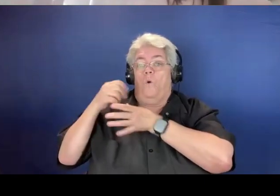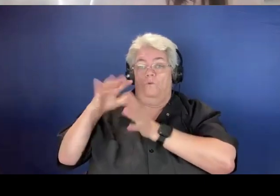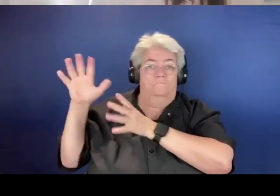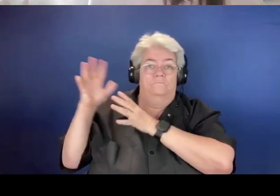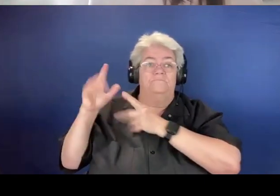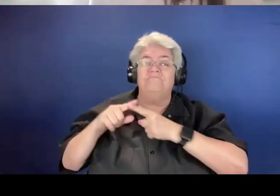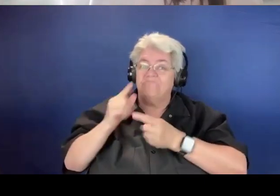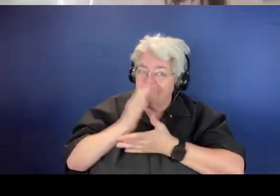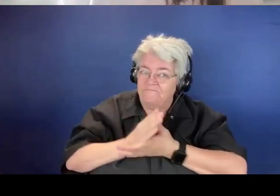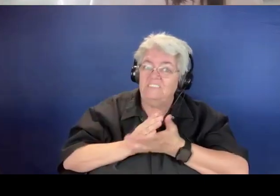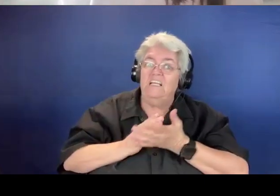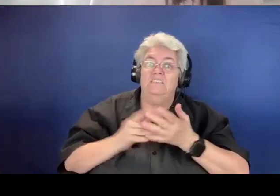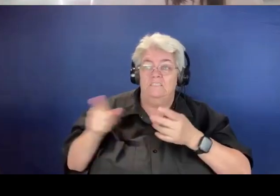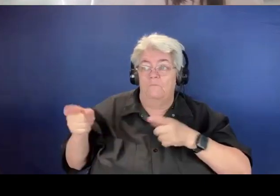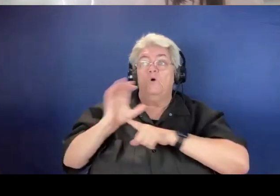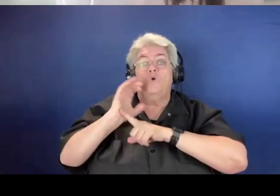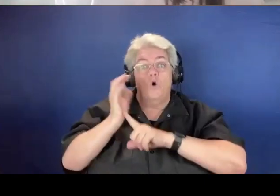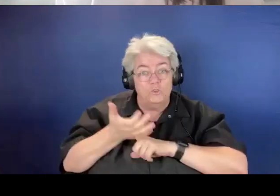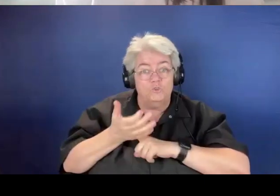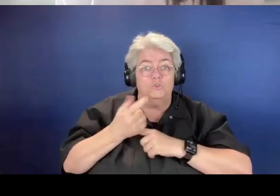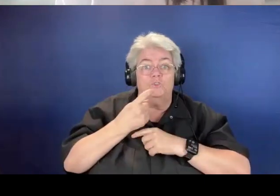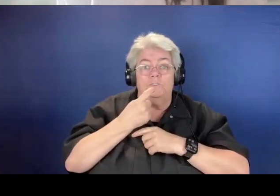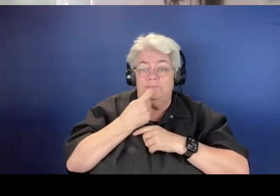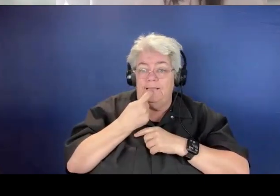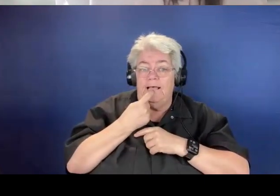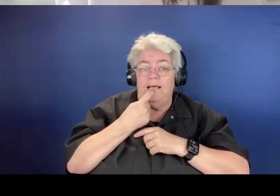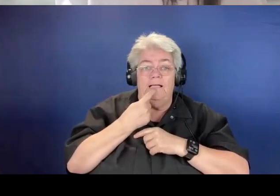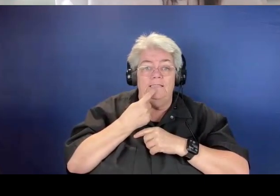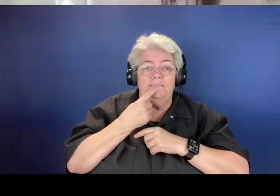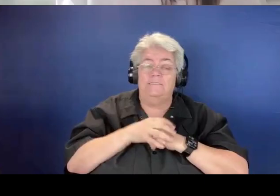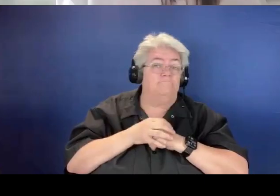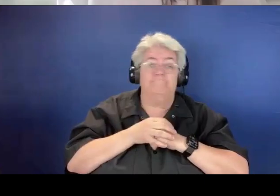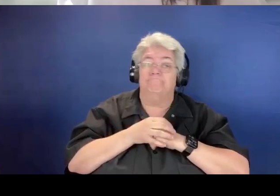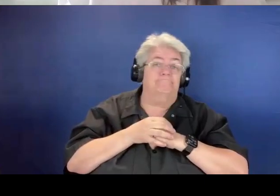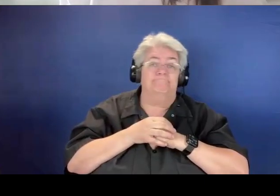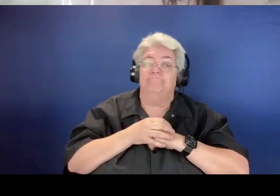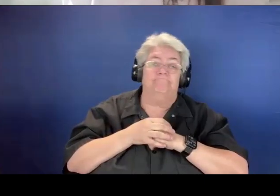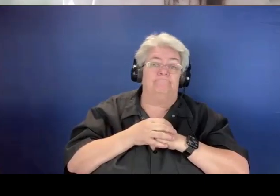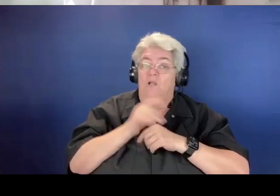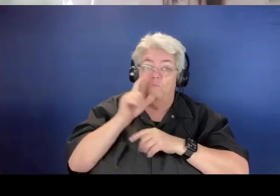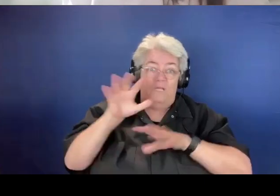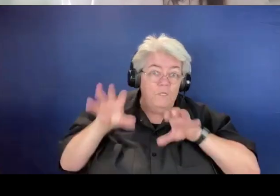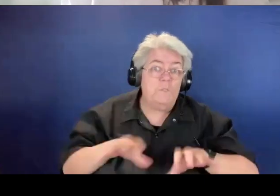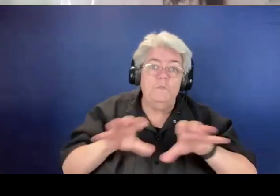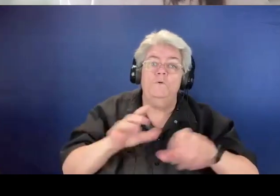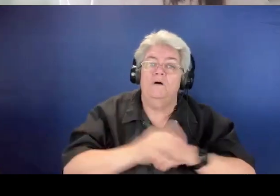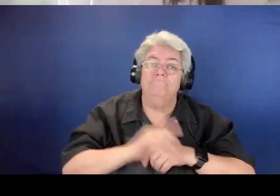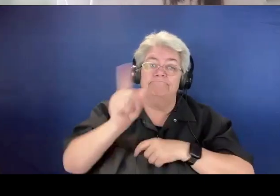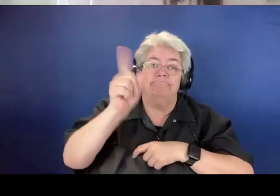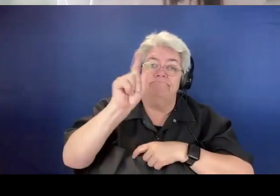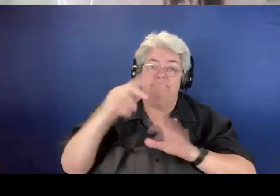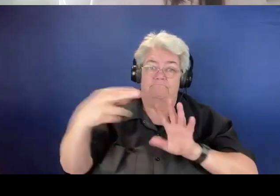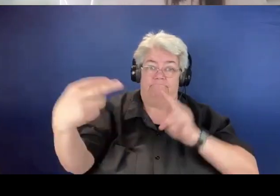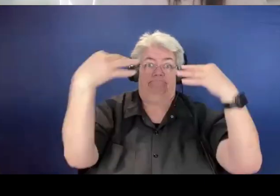there are cultural influences that, play a factor here. Indulgence versus restraint.